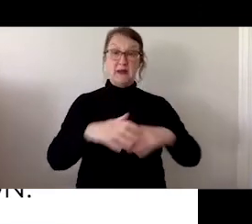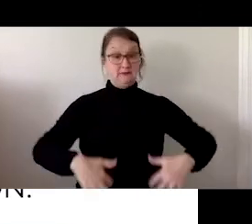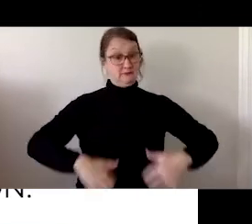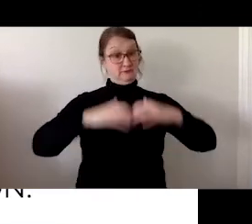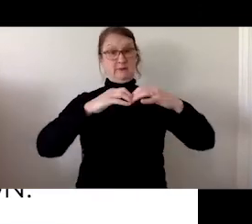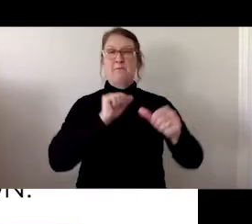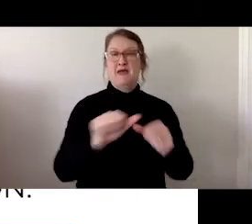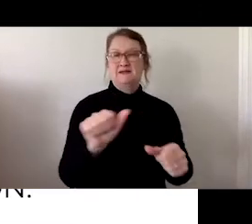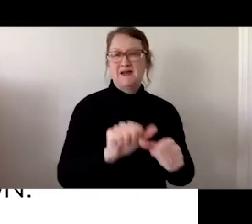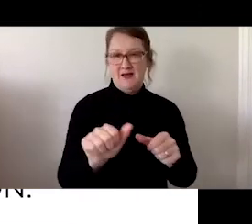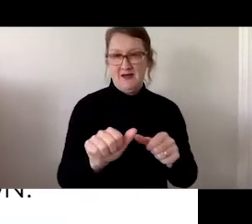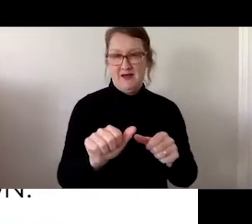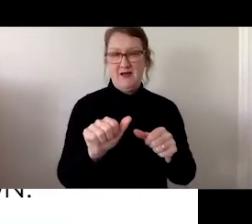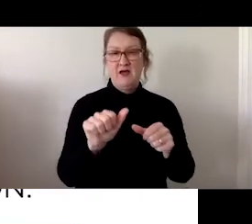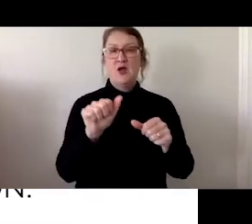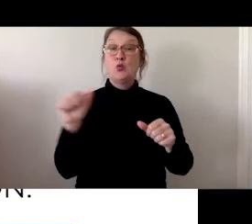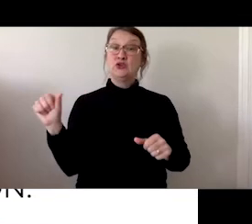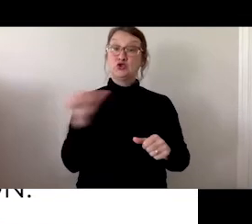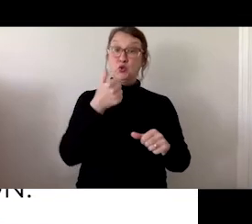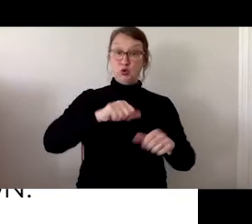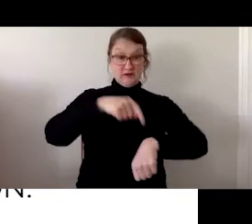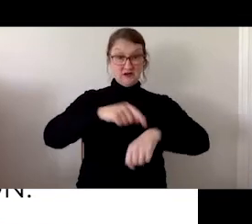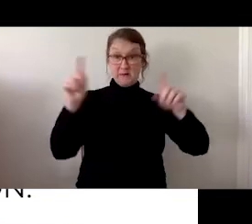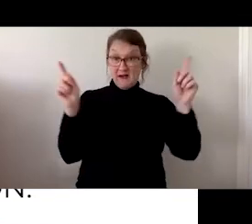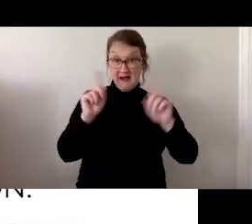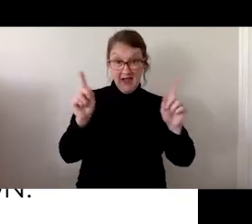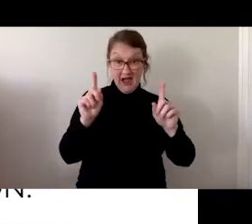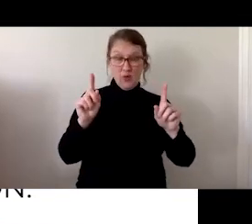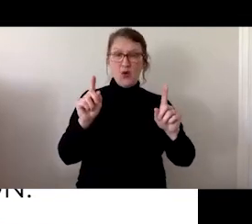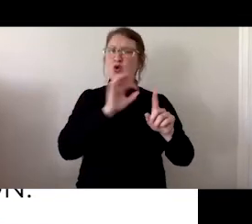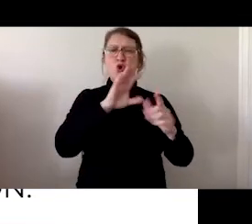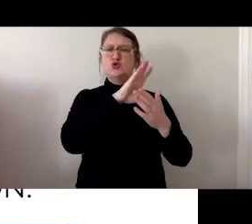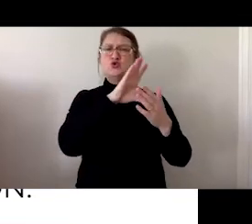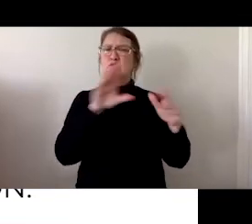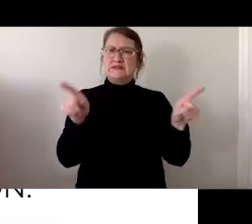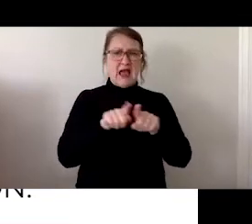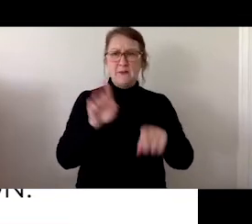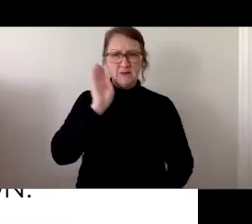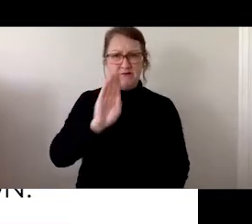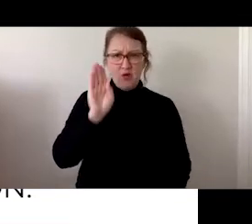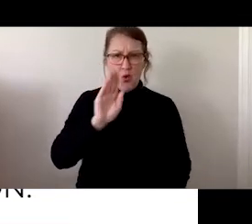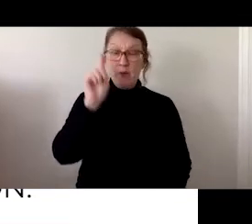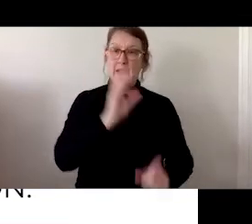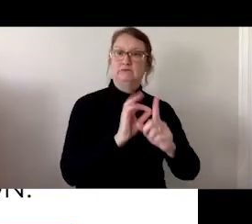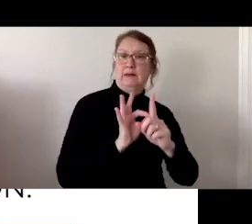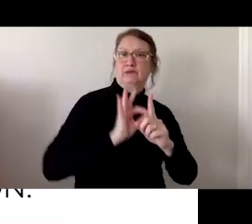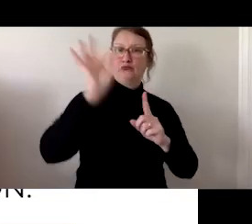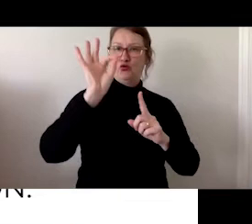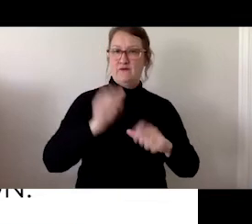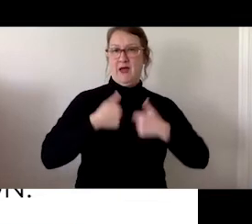We should be using this time to not just be what we were before, but try as best as we can to be something better.